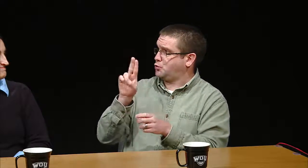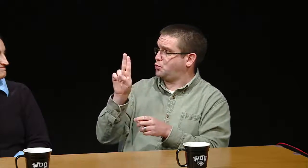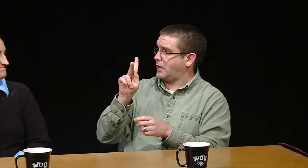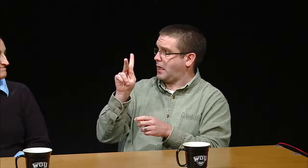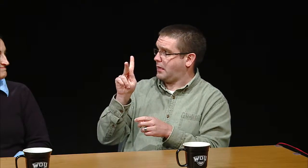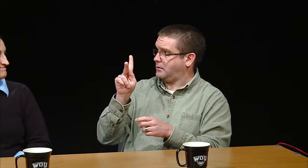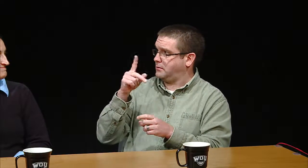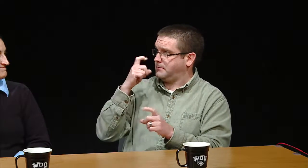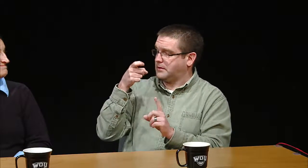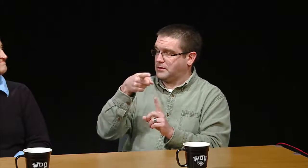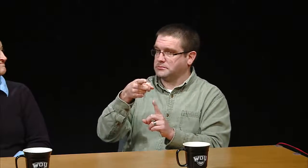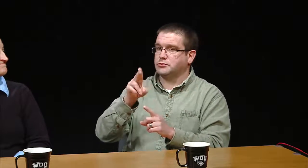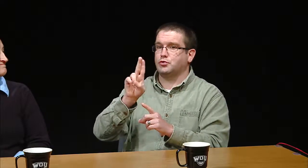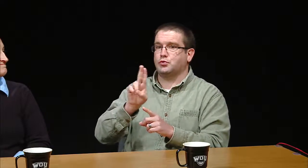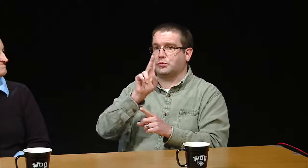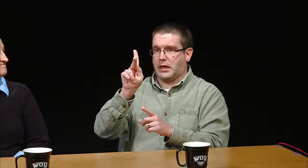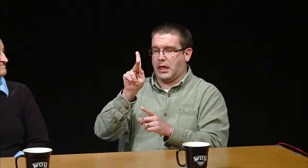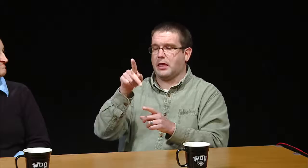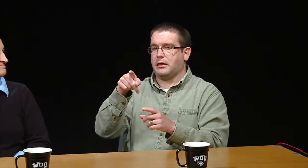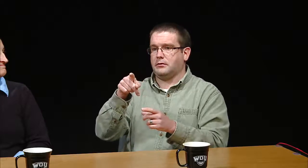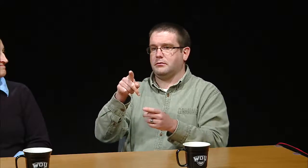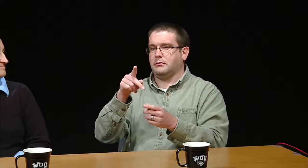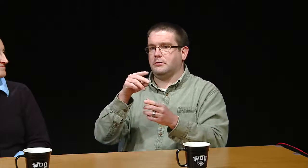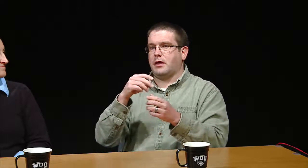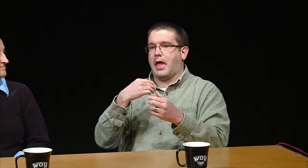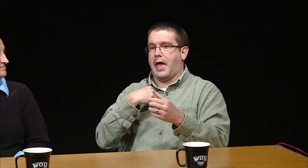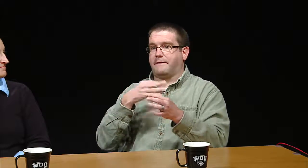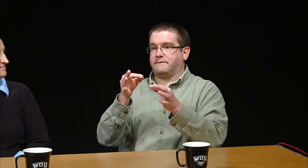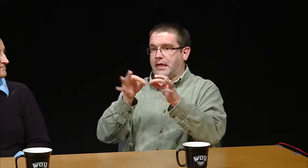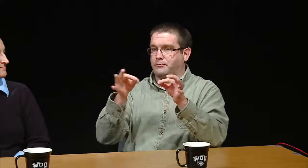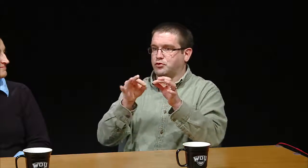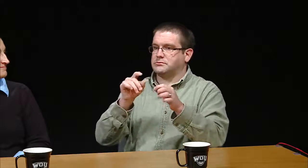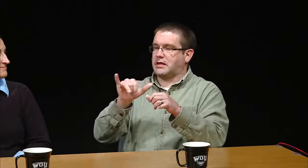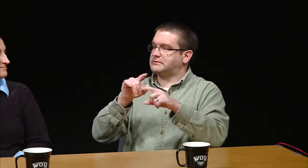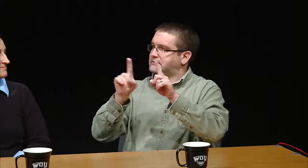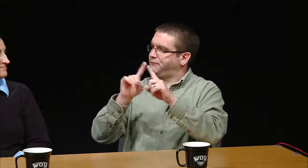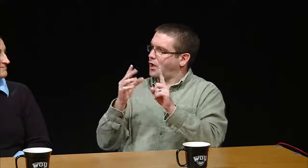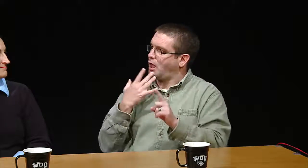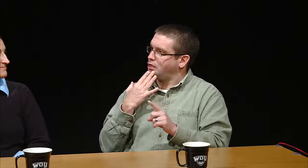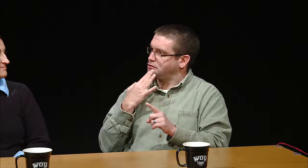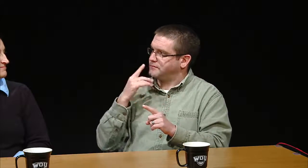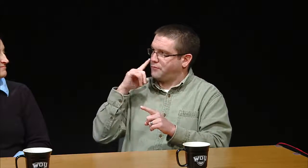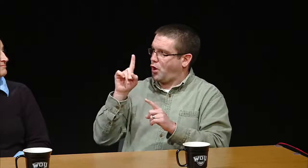The videos sometimes are very impactful; they stick with you for a long time, and I think that's